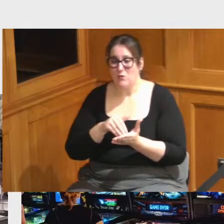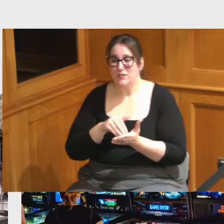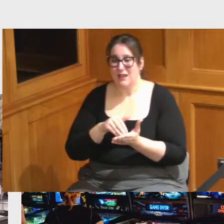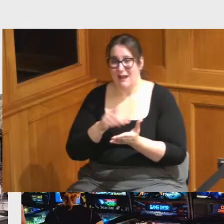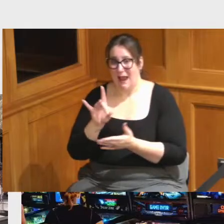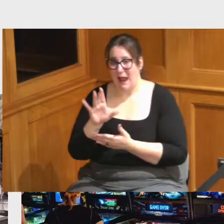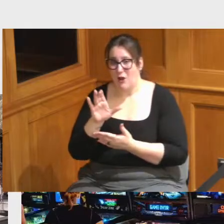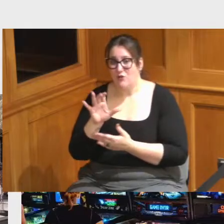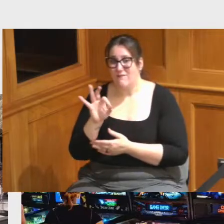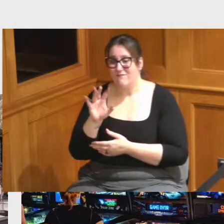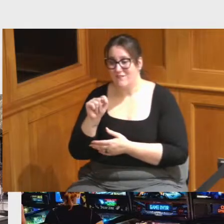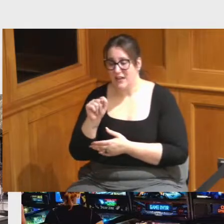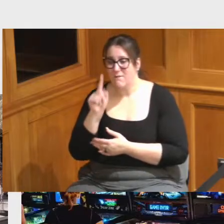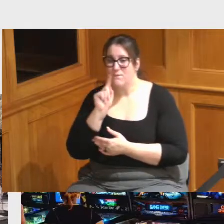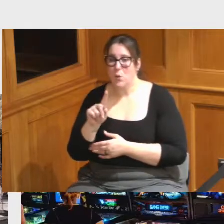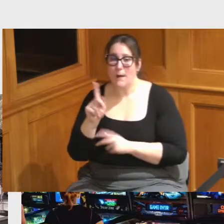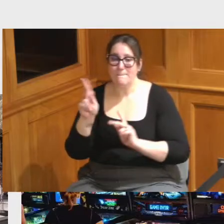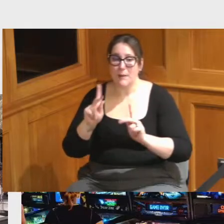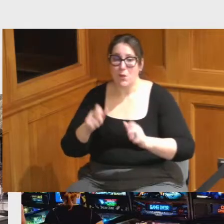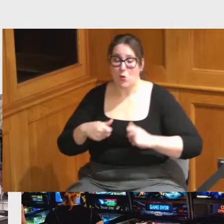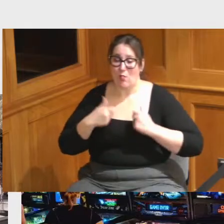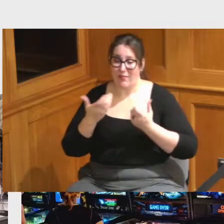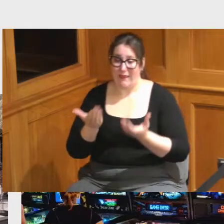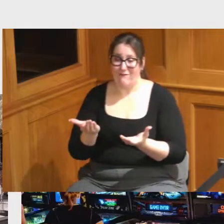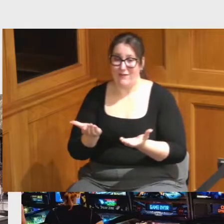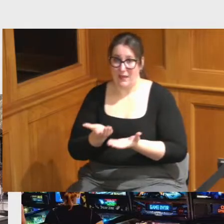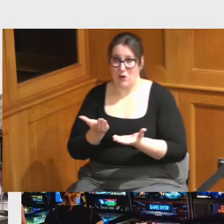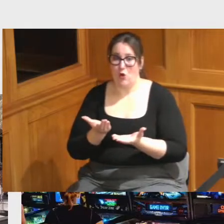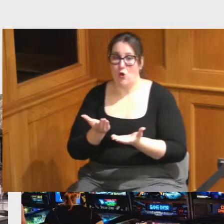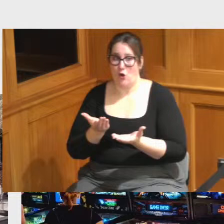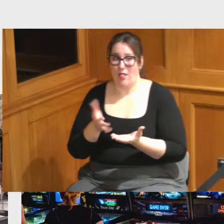residents on site. So, this is specifically the types of uses that would be supportive